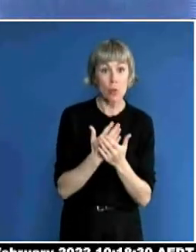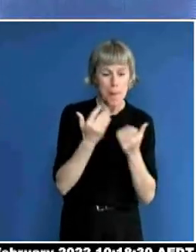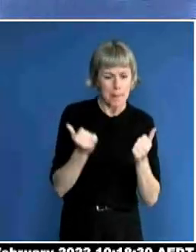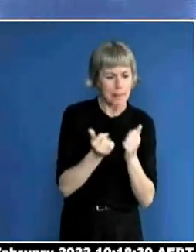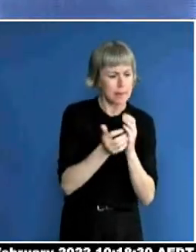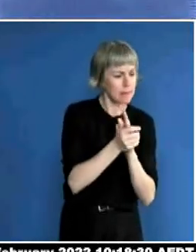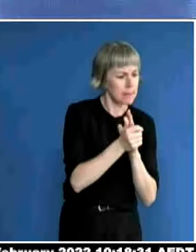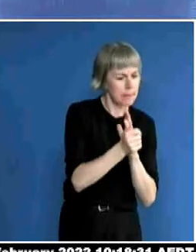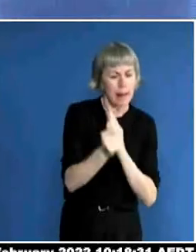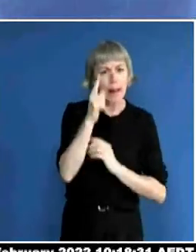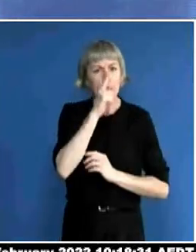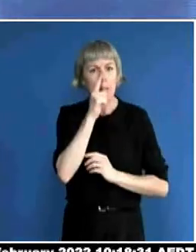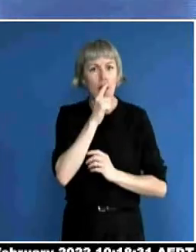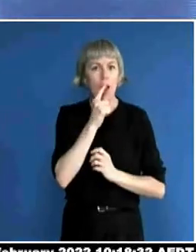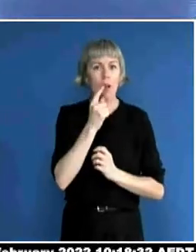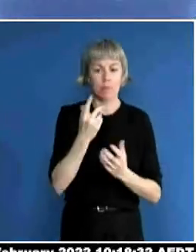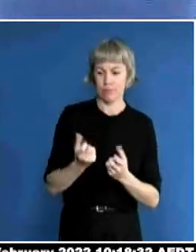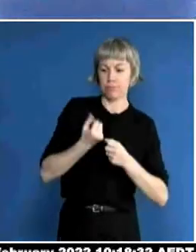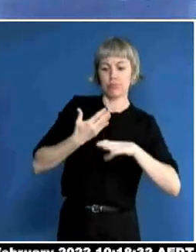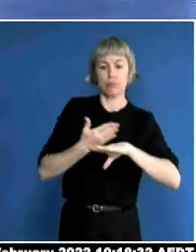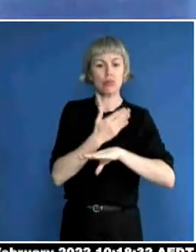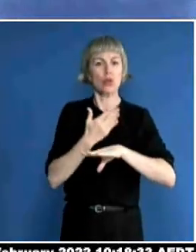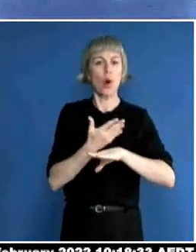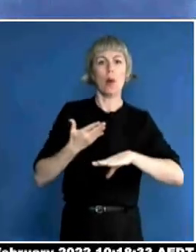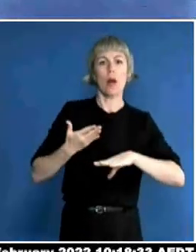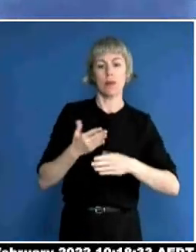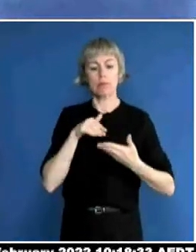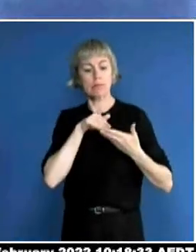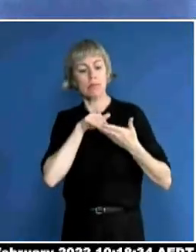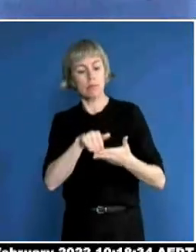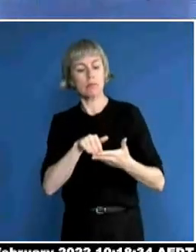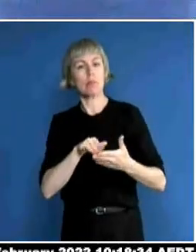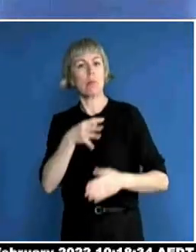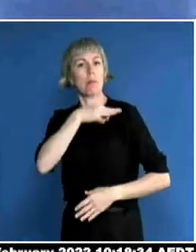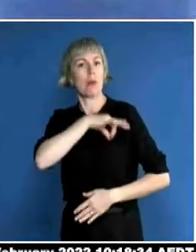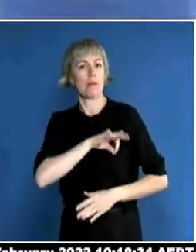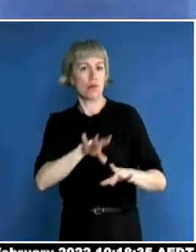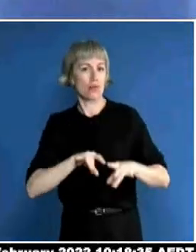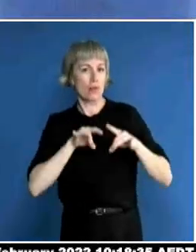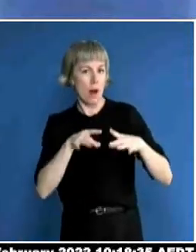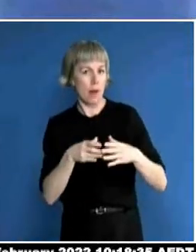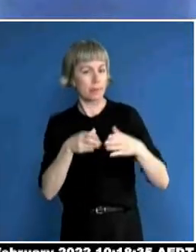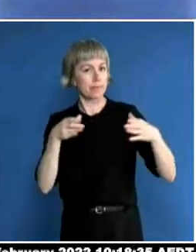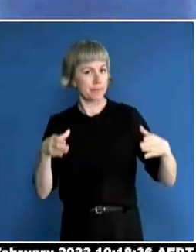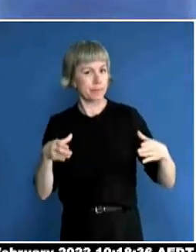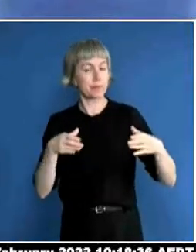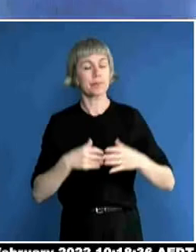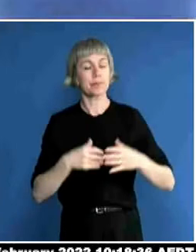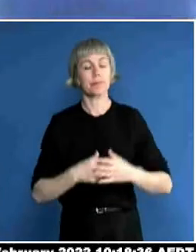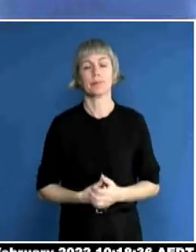At Public hearing 9 you heard how people had secured employment with the assistance of DES